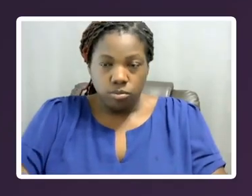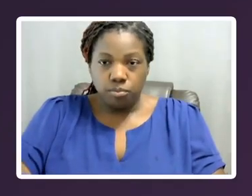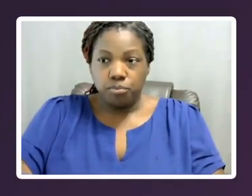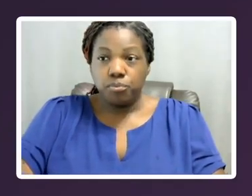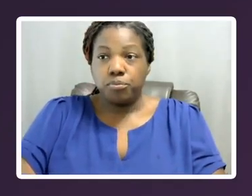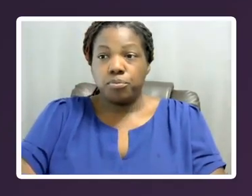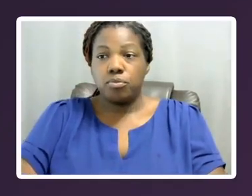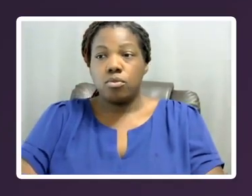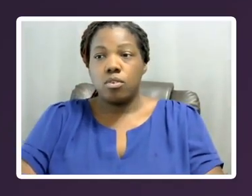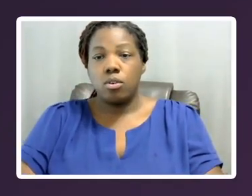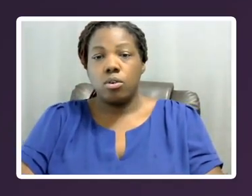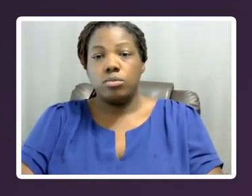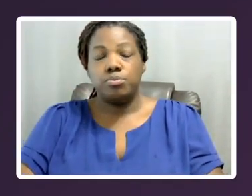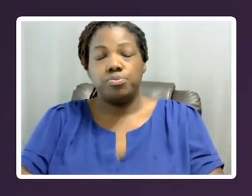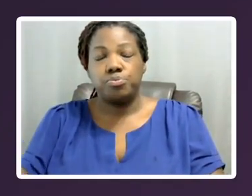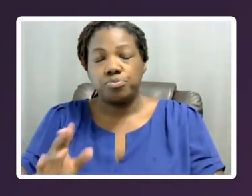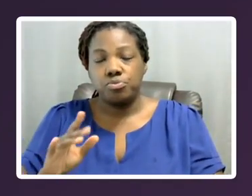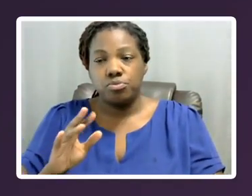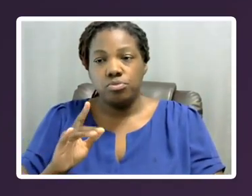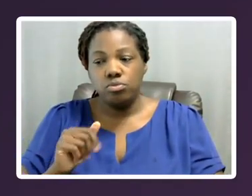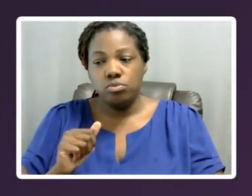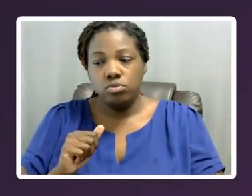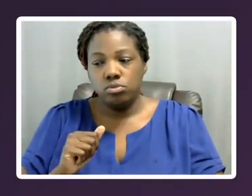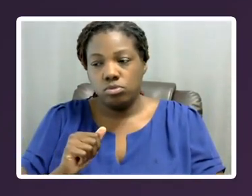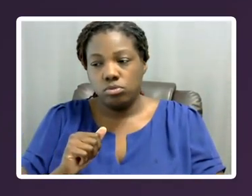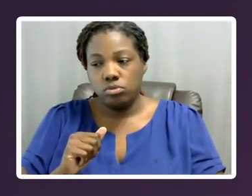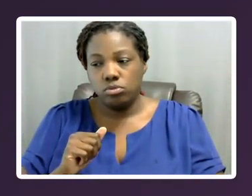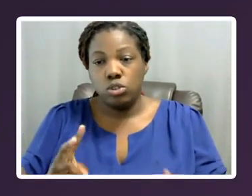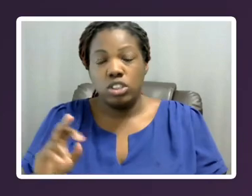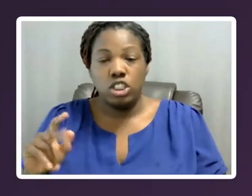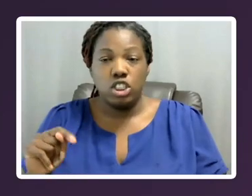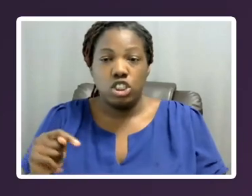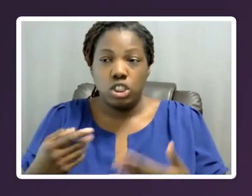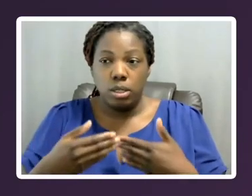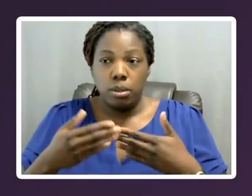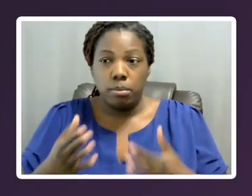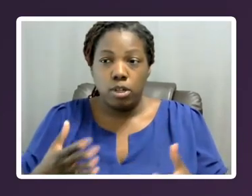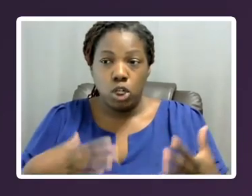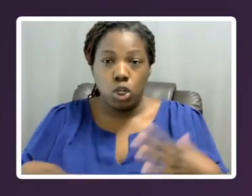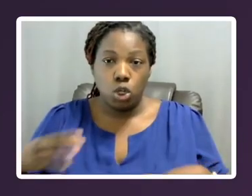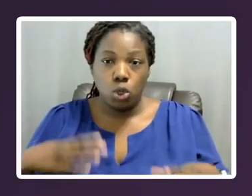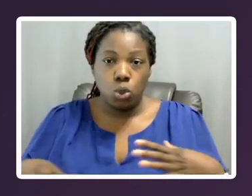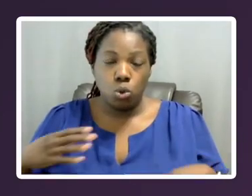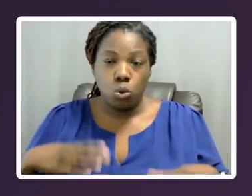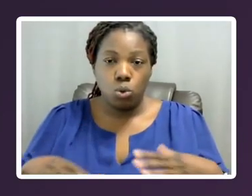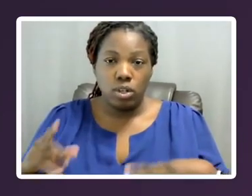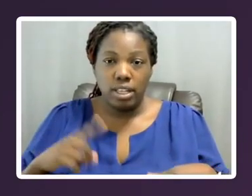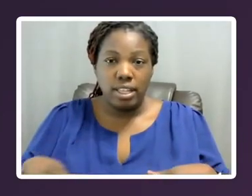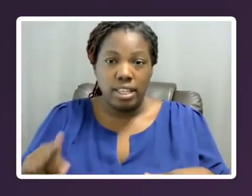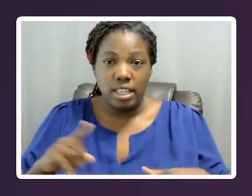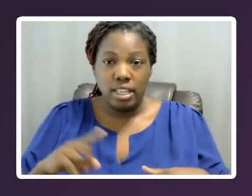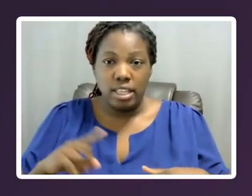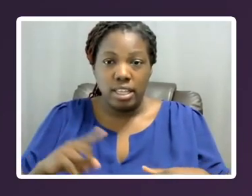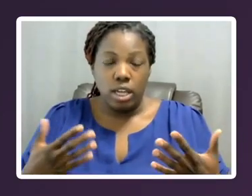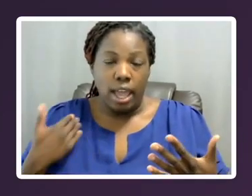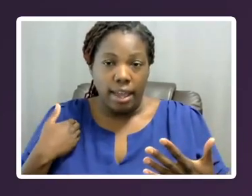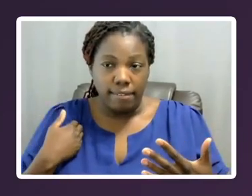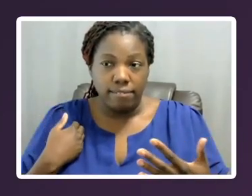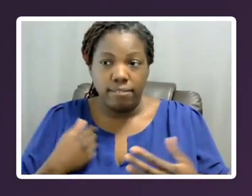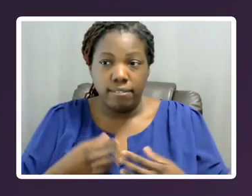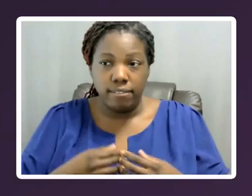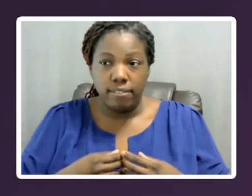putting in the chat box the clothing that our sitters are wearing, I see that there were a